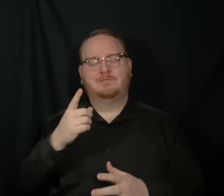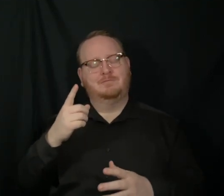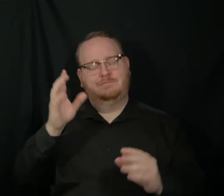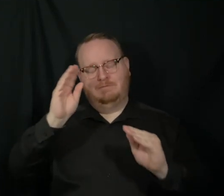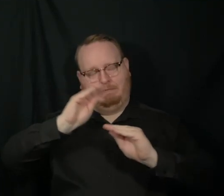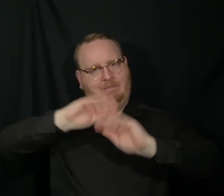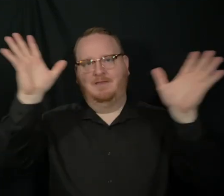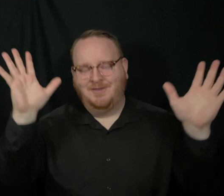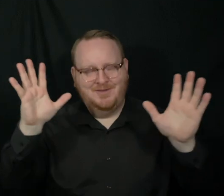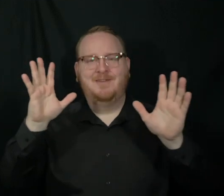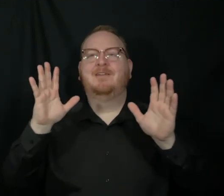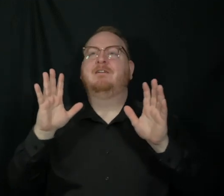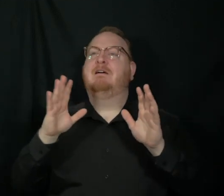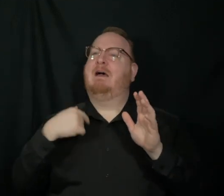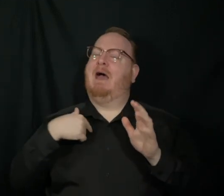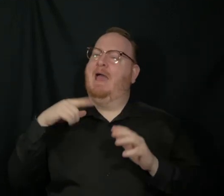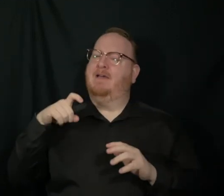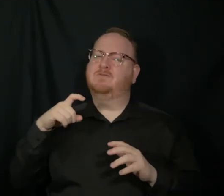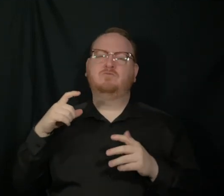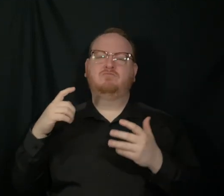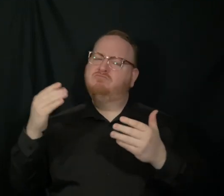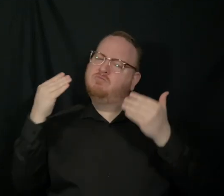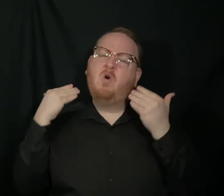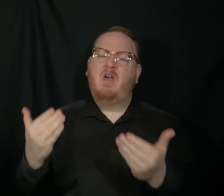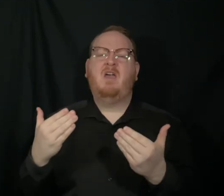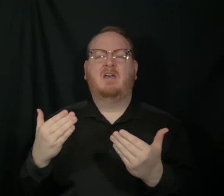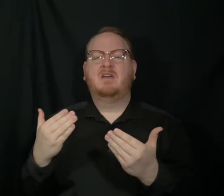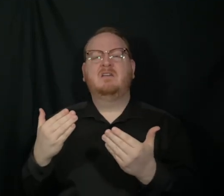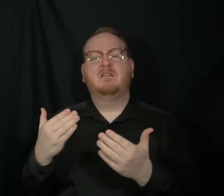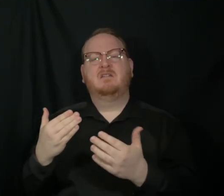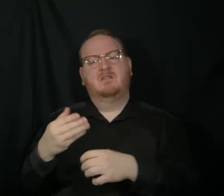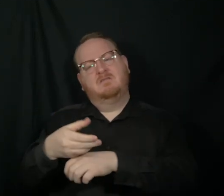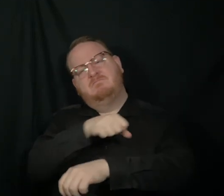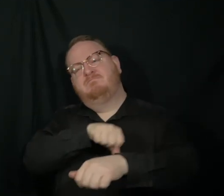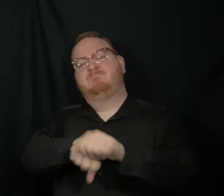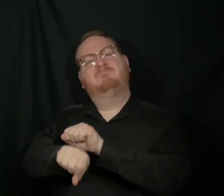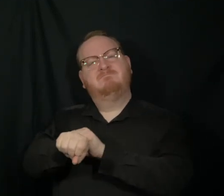take that that not another step to like really know what he, he